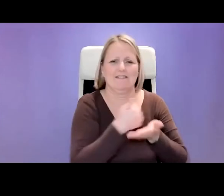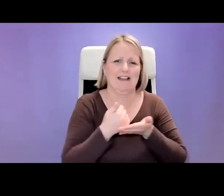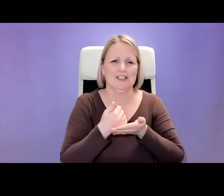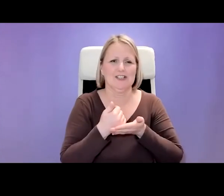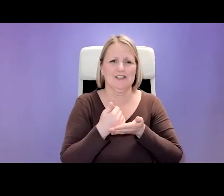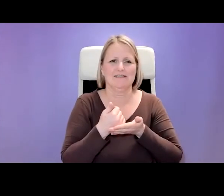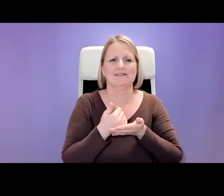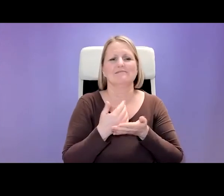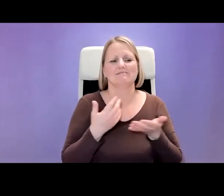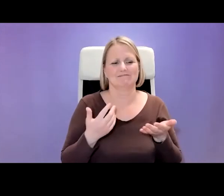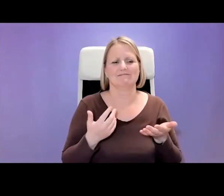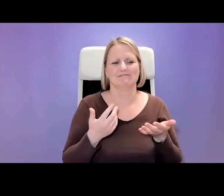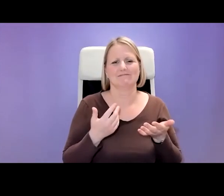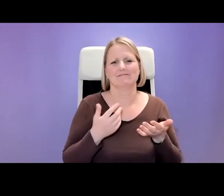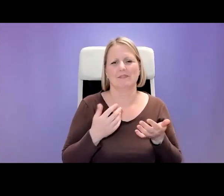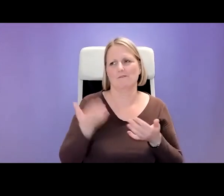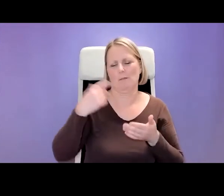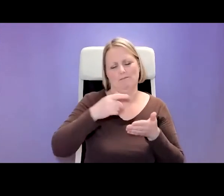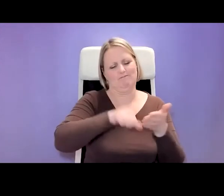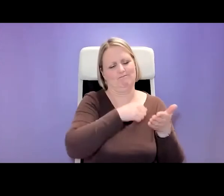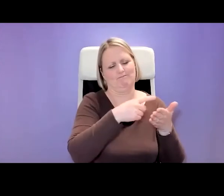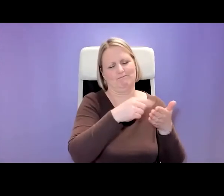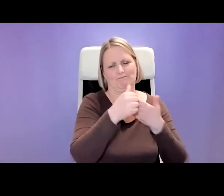That's from earlier in first Corinthians.